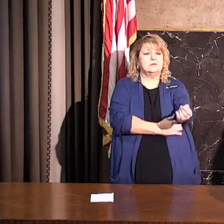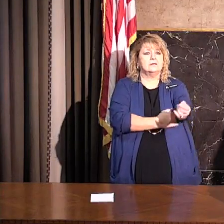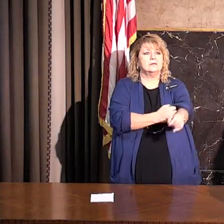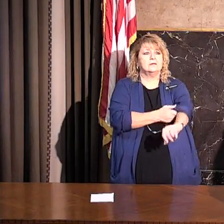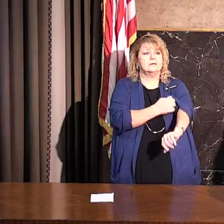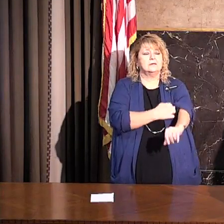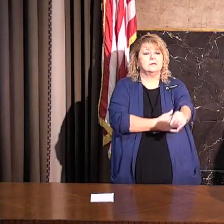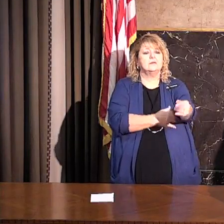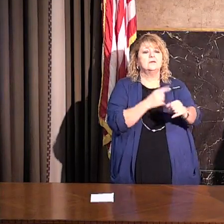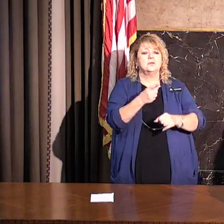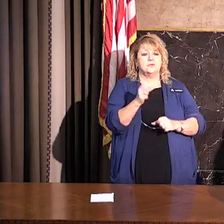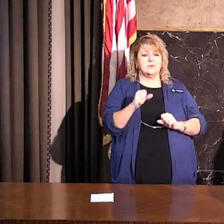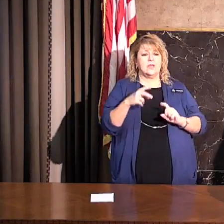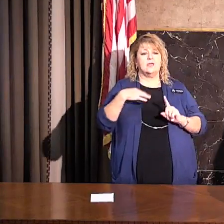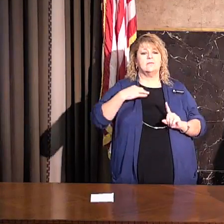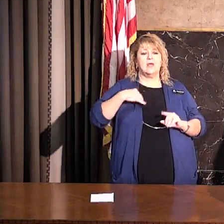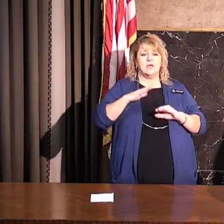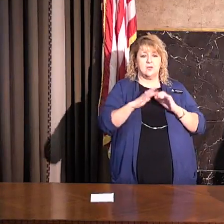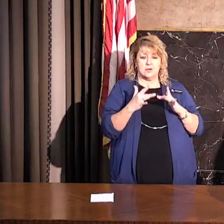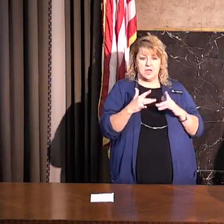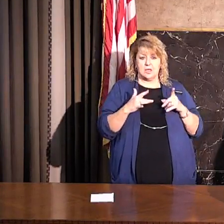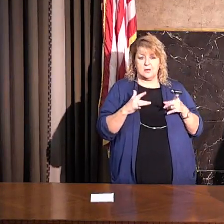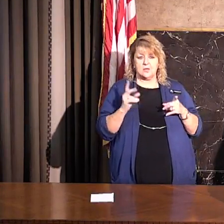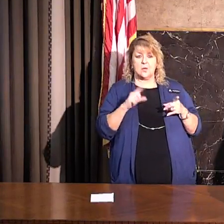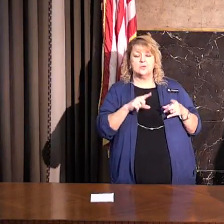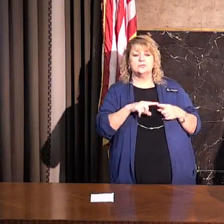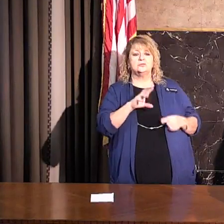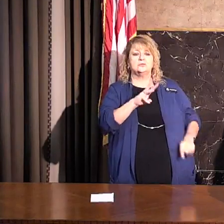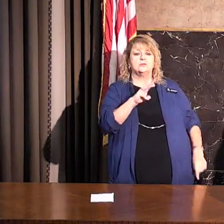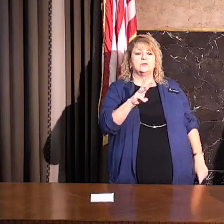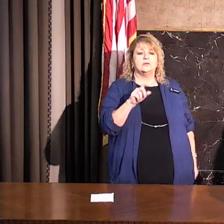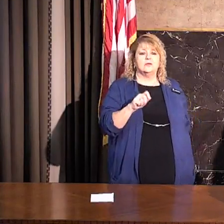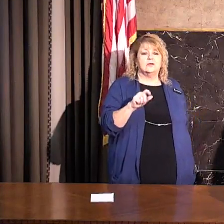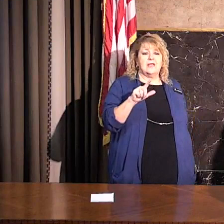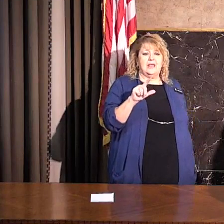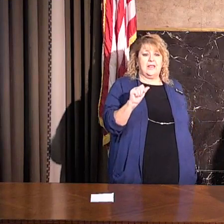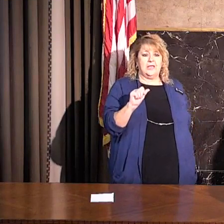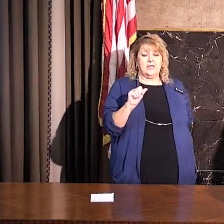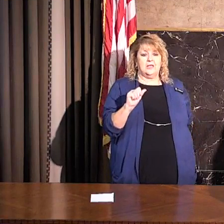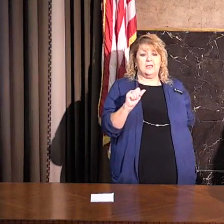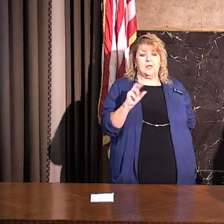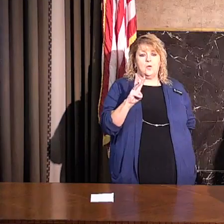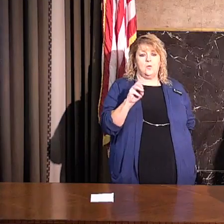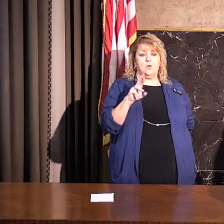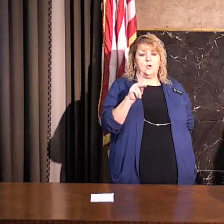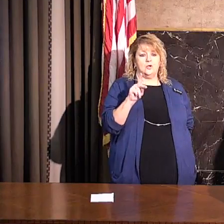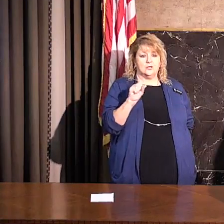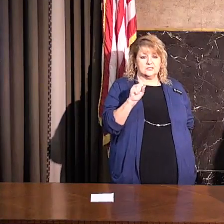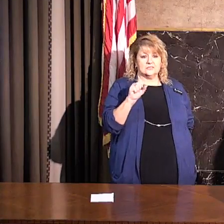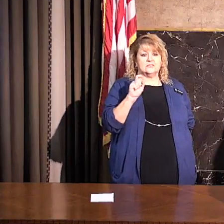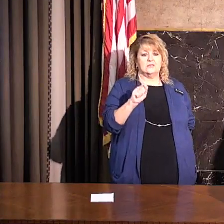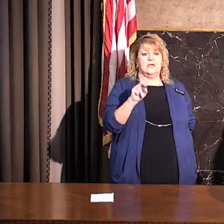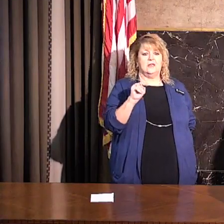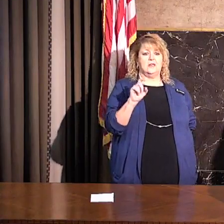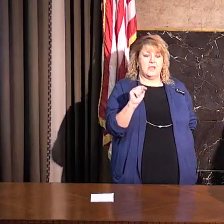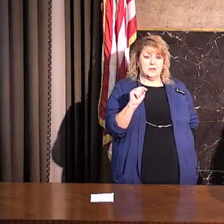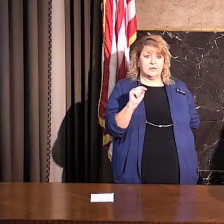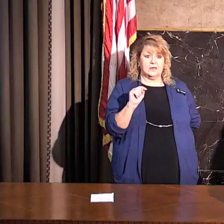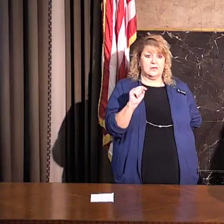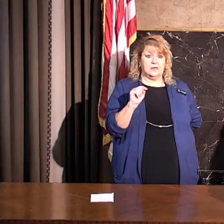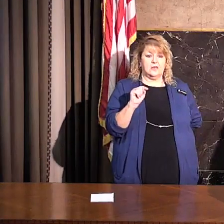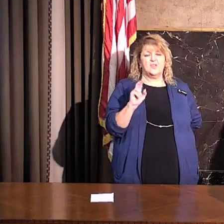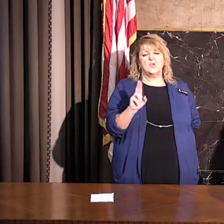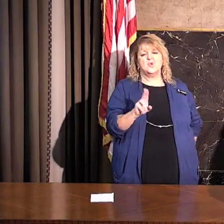you can apply line. by going to